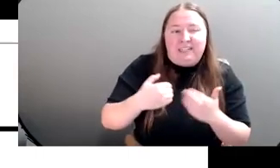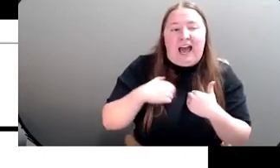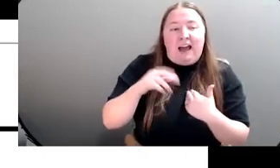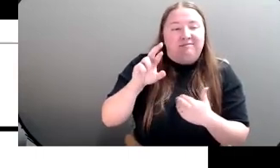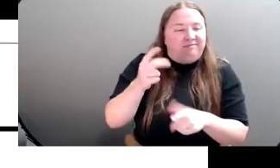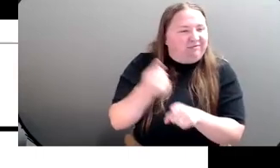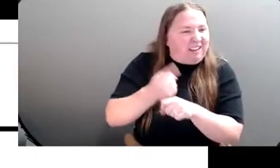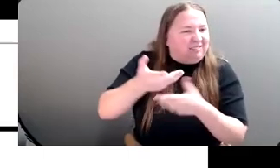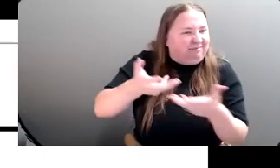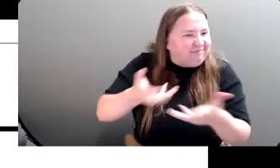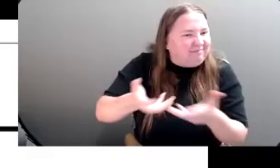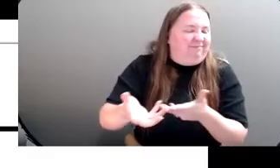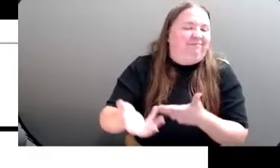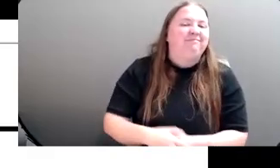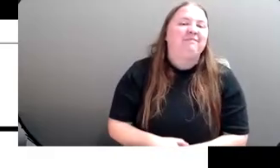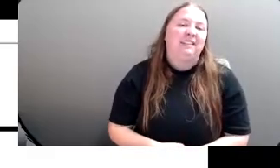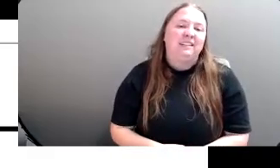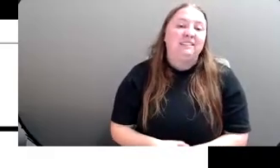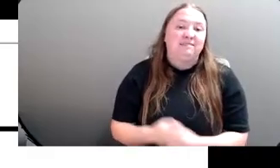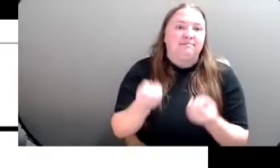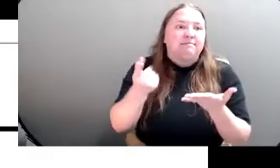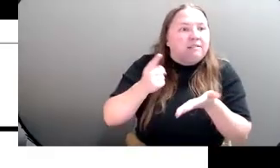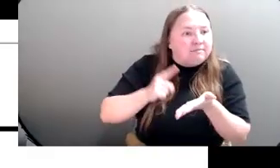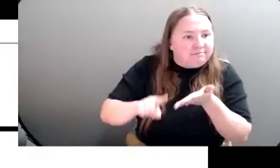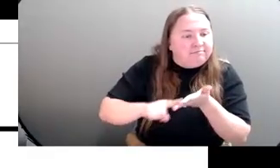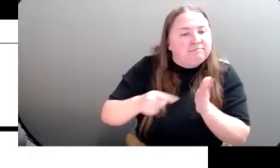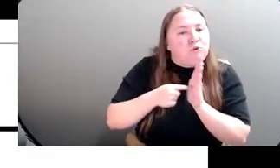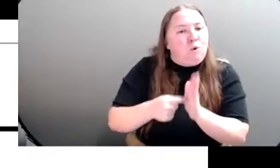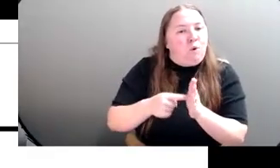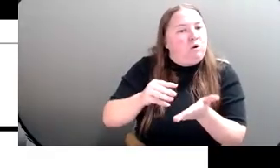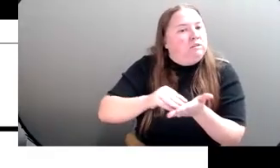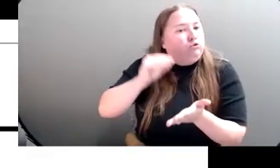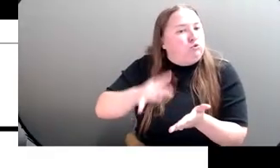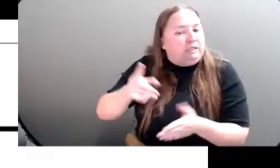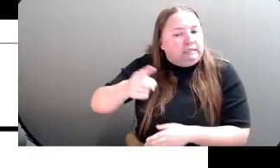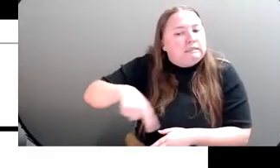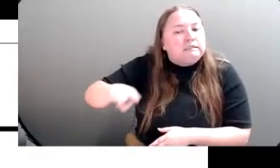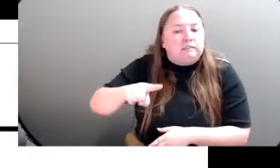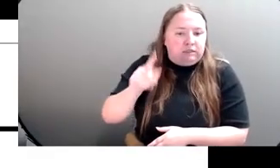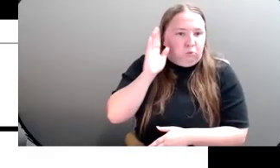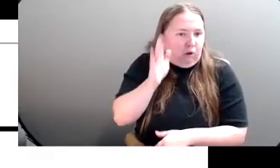And really, you know, there's a lot of research that shows that students, are going to do better